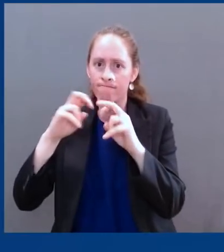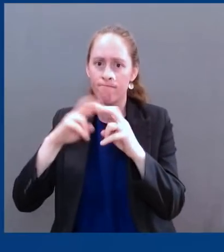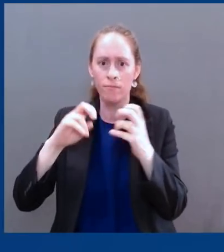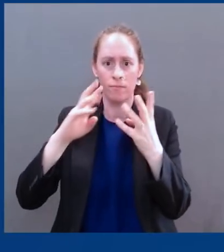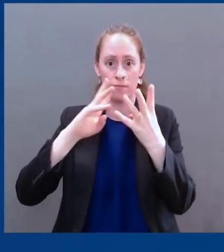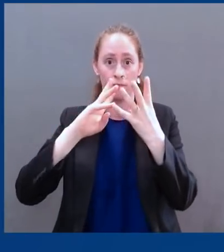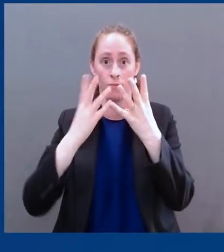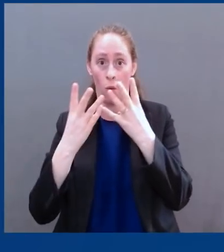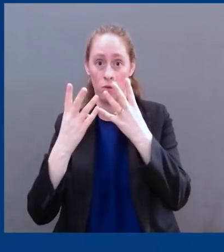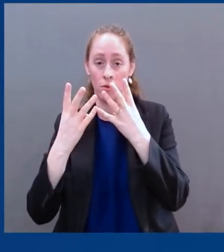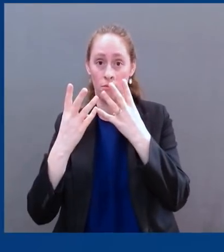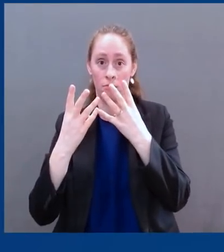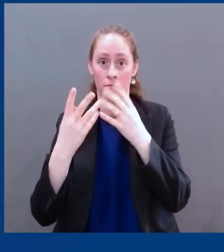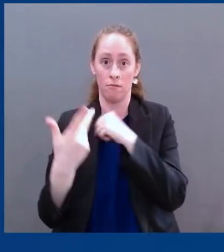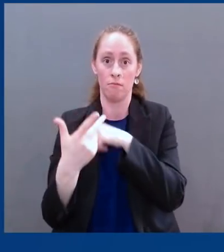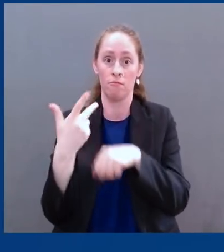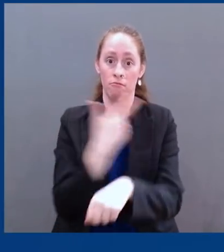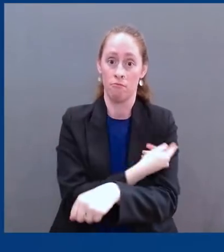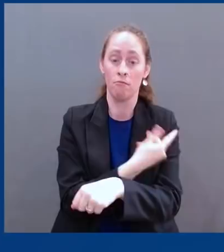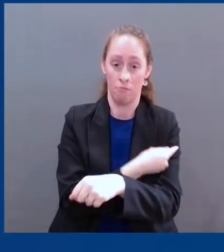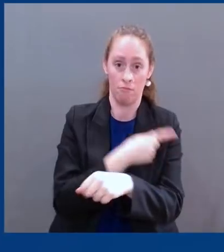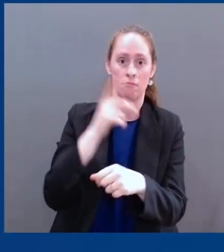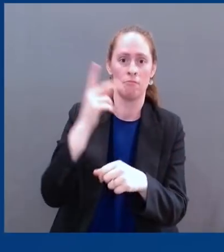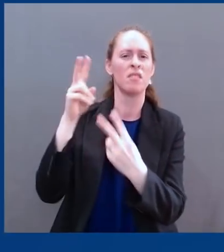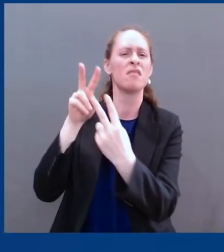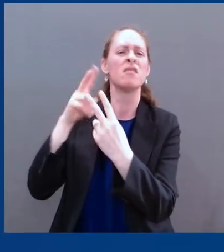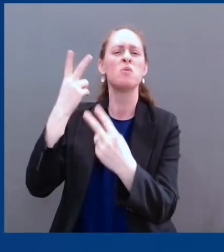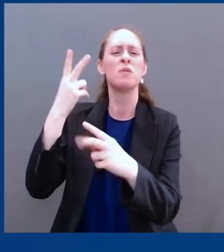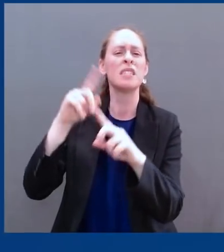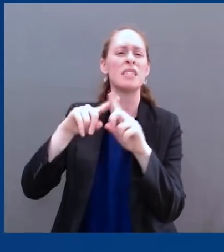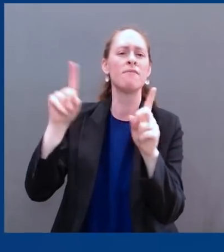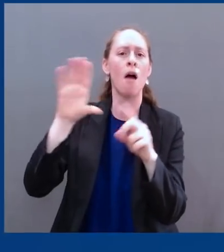from both the companies of the mRNA --